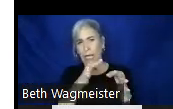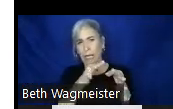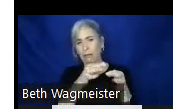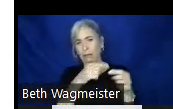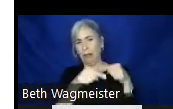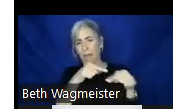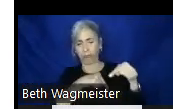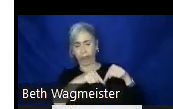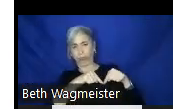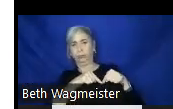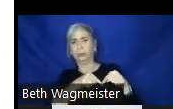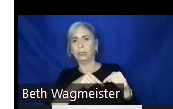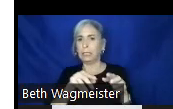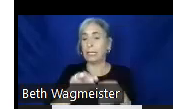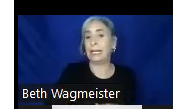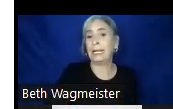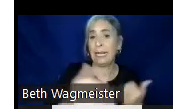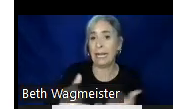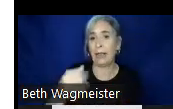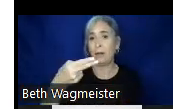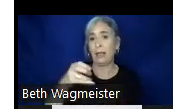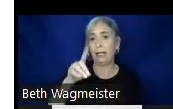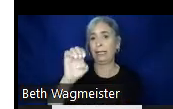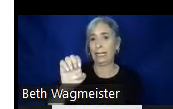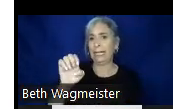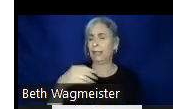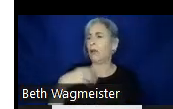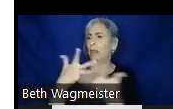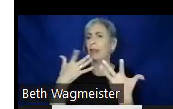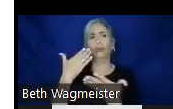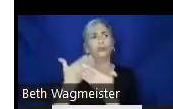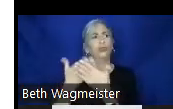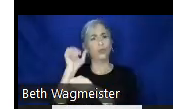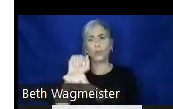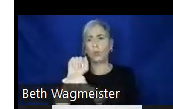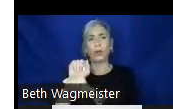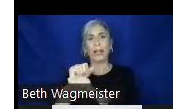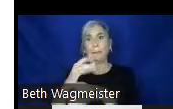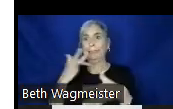good work on this. Now I'm really curious to hear what the latest news are from your side. So Hidde,